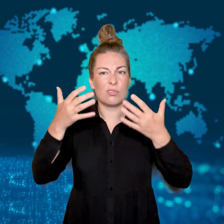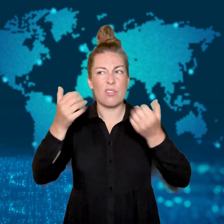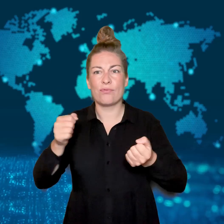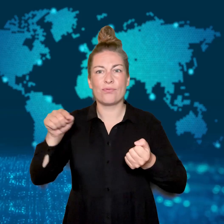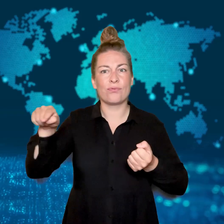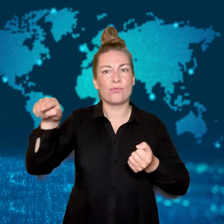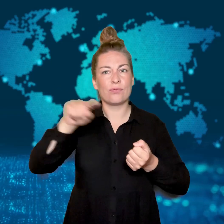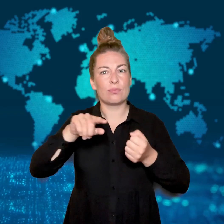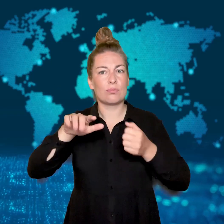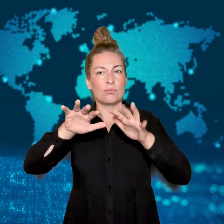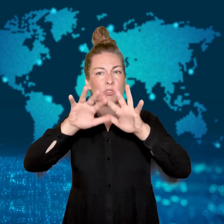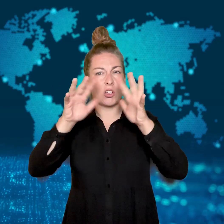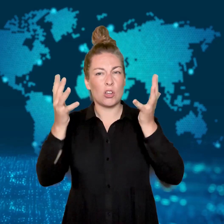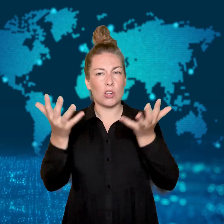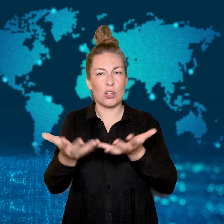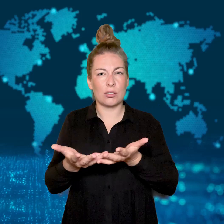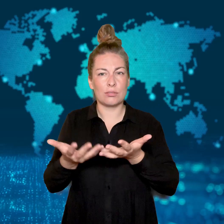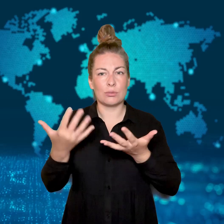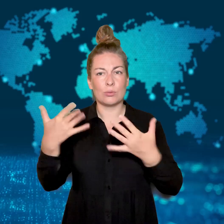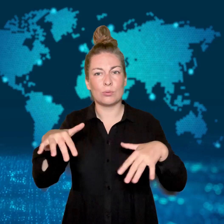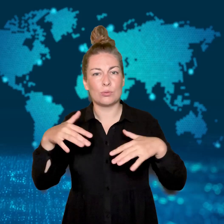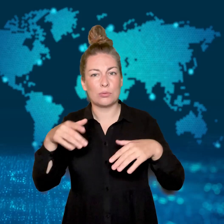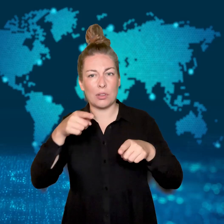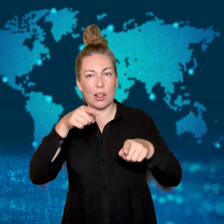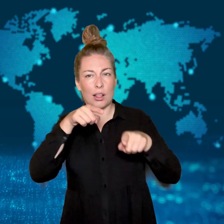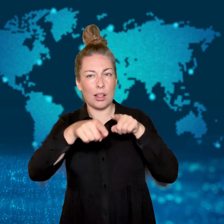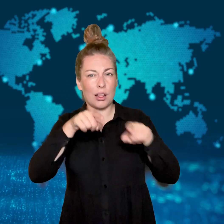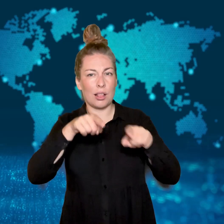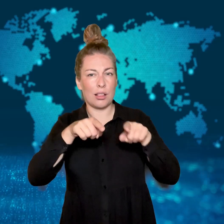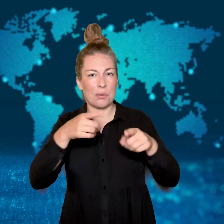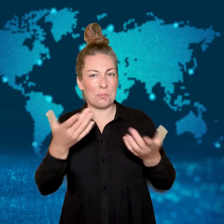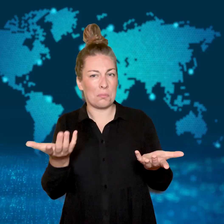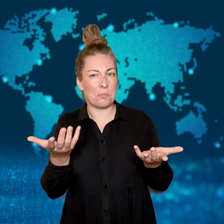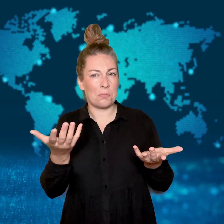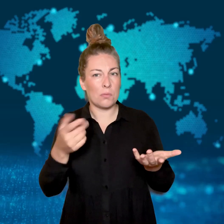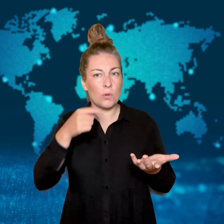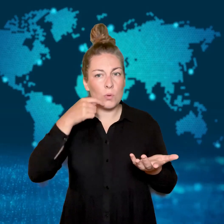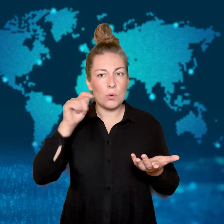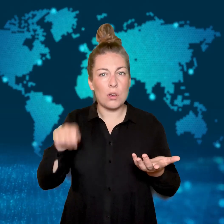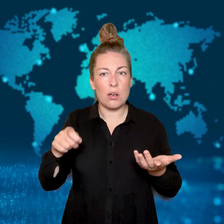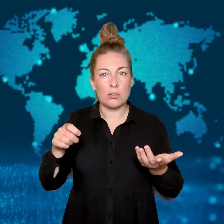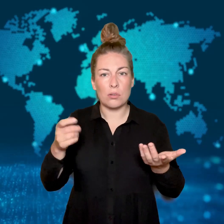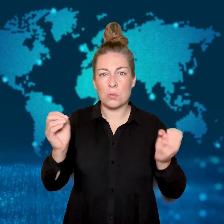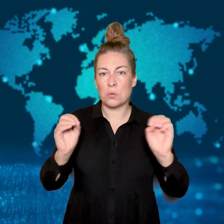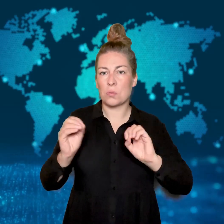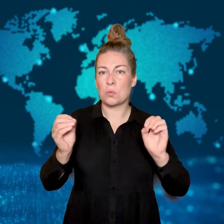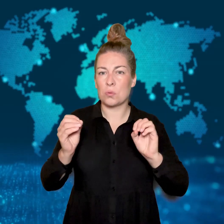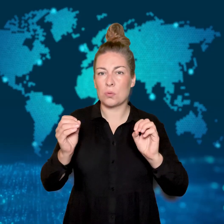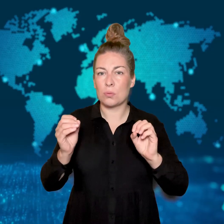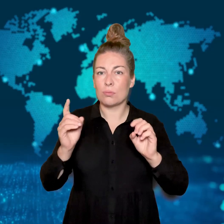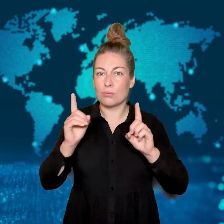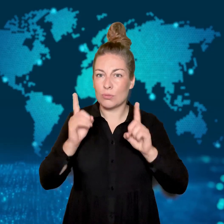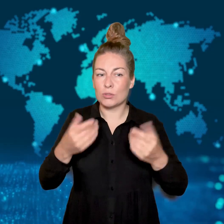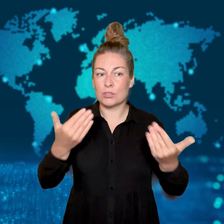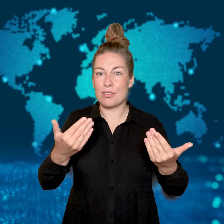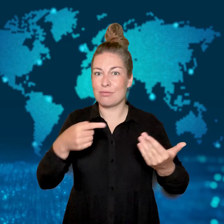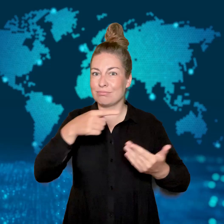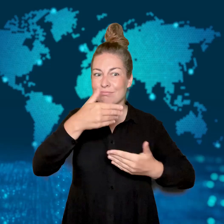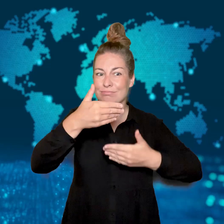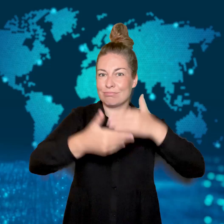The country's Foreign Minister, Dmytro Kuleba, said critics of